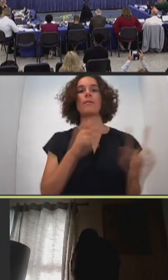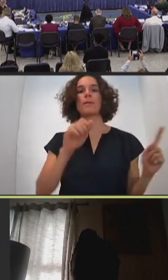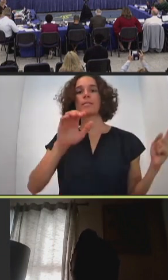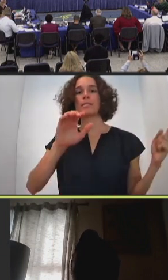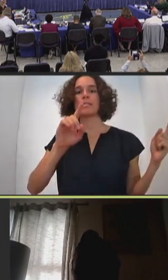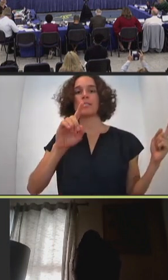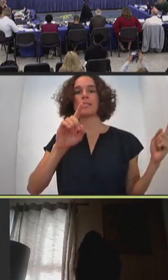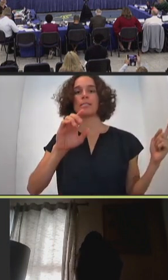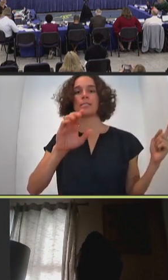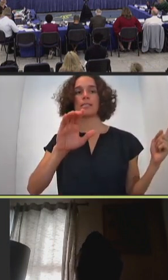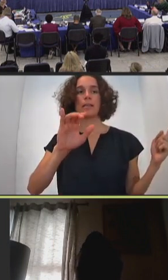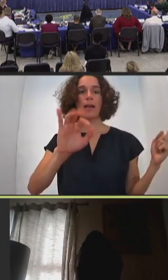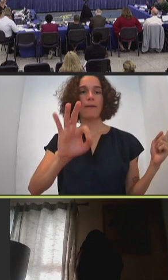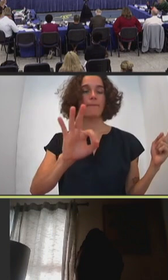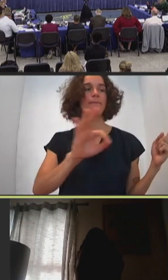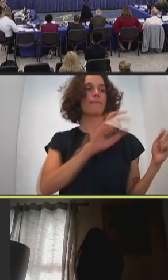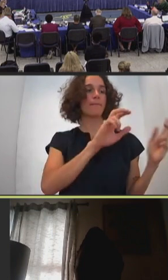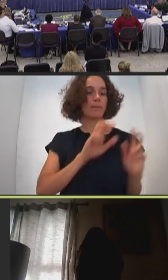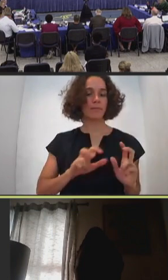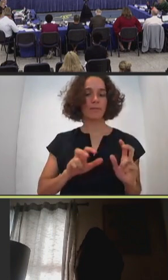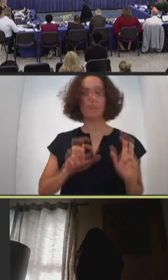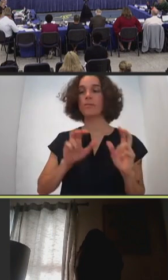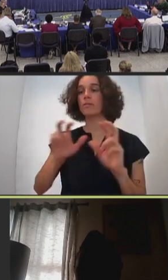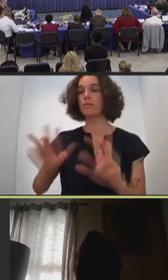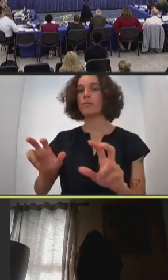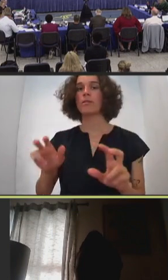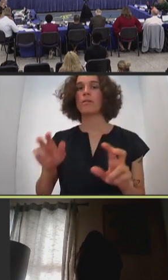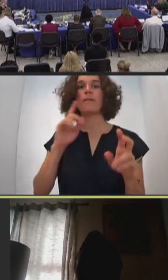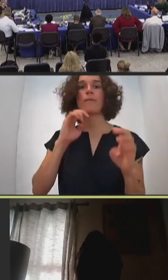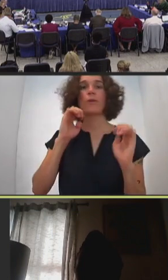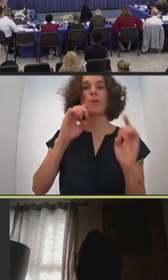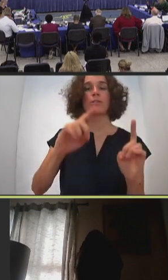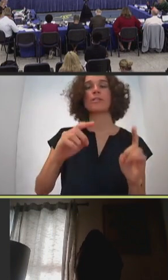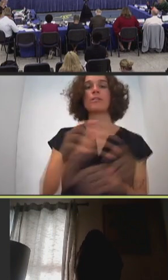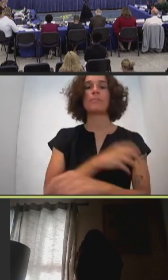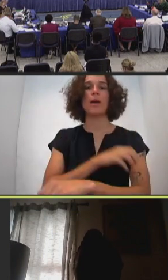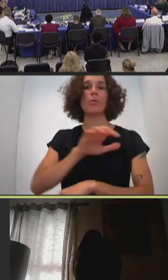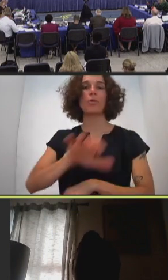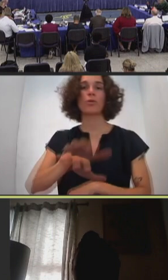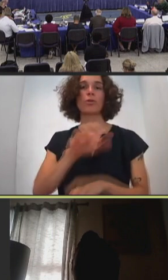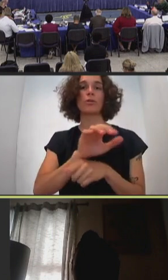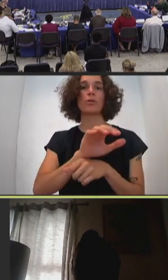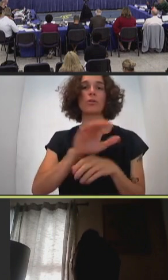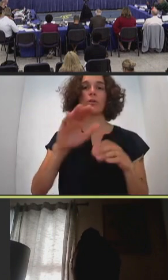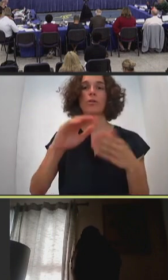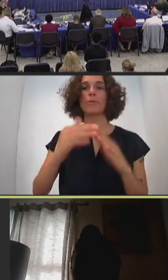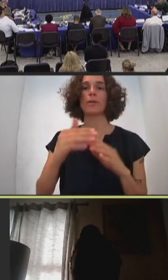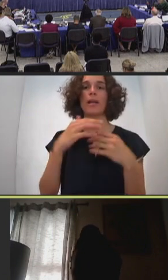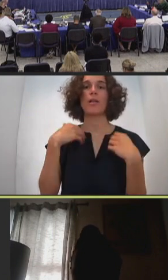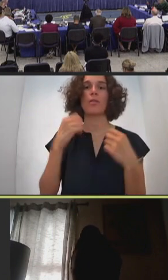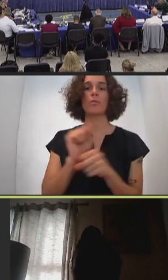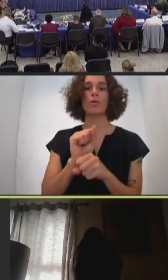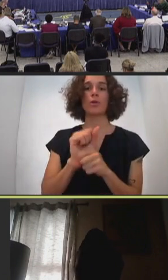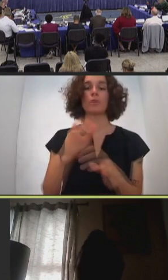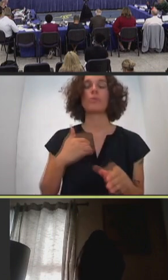educates and empowers community health workers. So, we are consistently recruiting and training